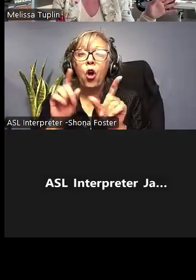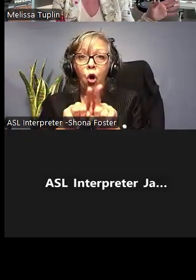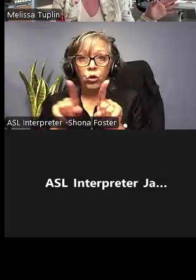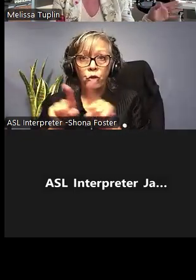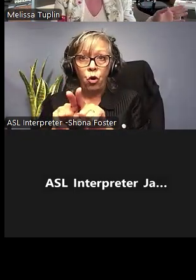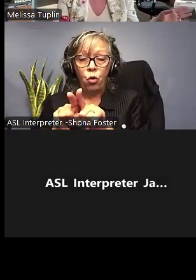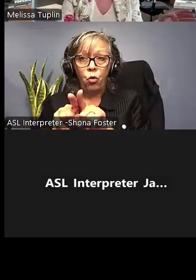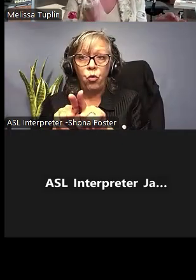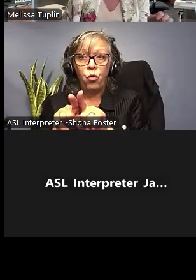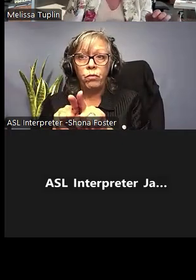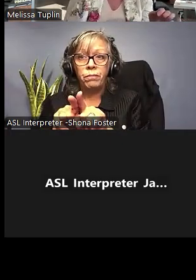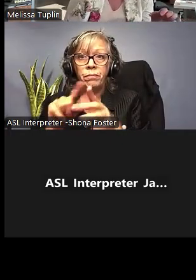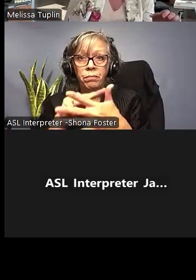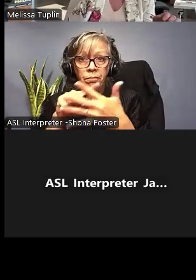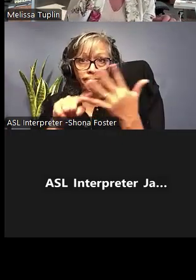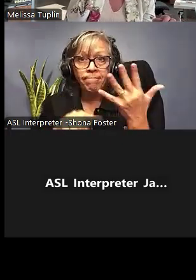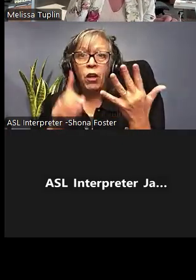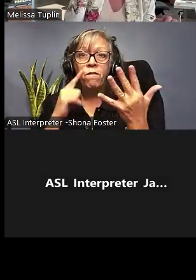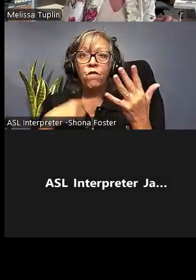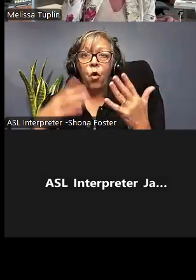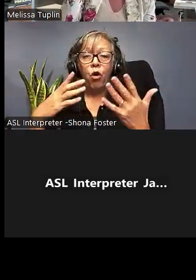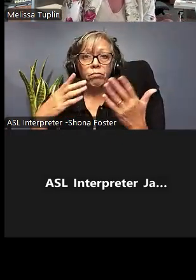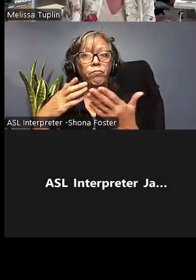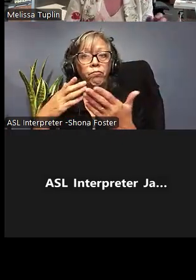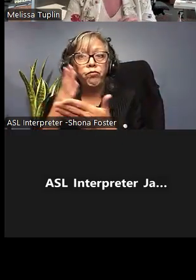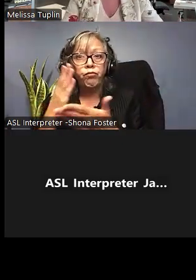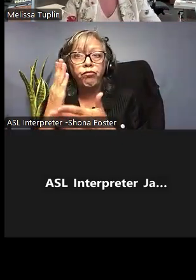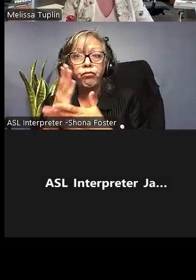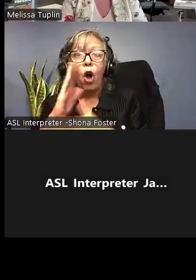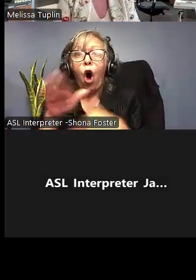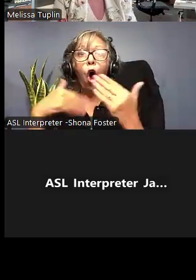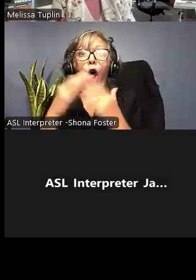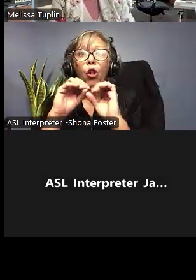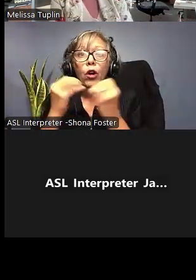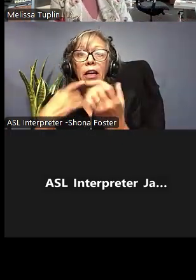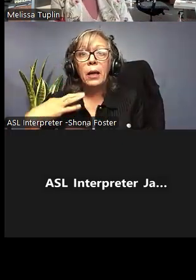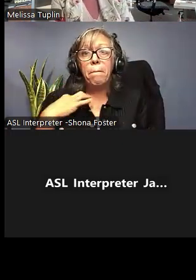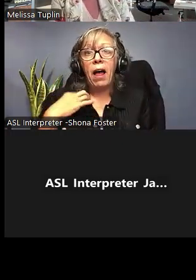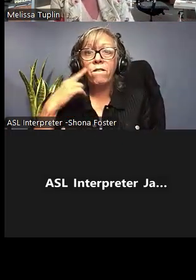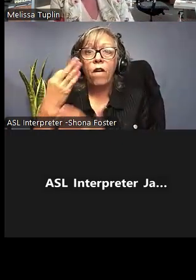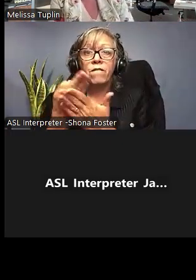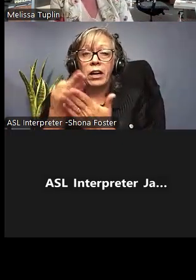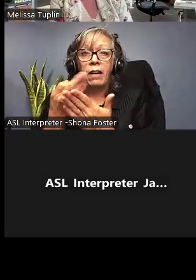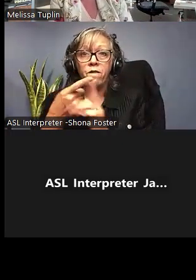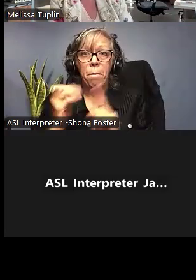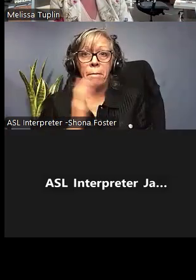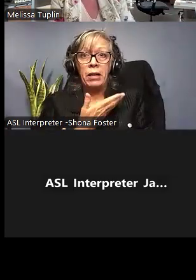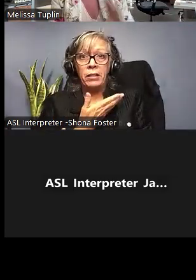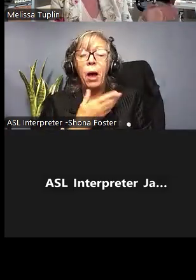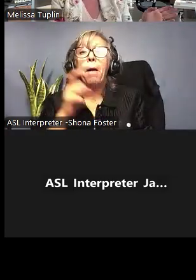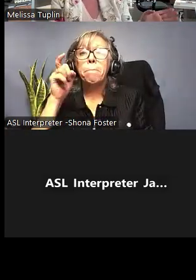for the program, all organizations applying for operating funding from CADA must meet our full